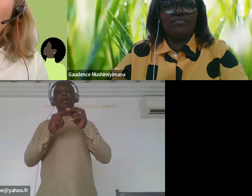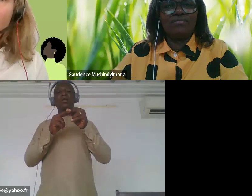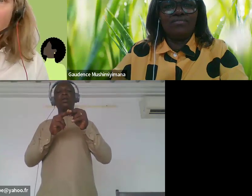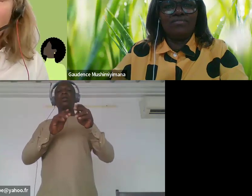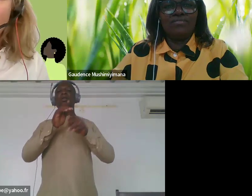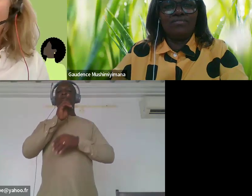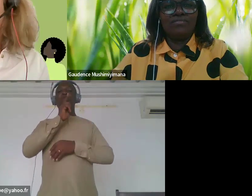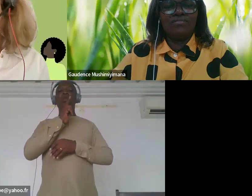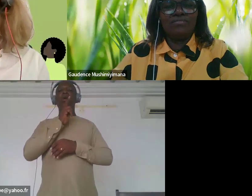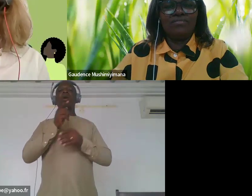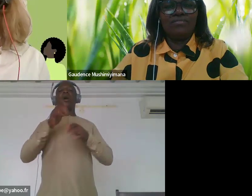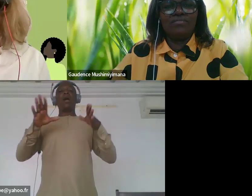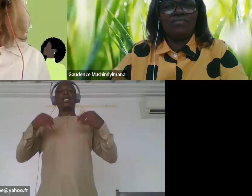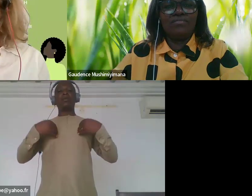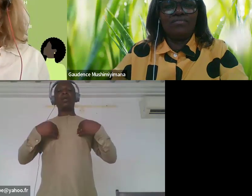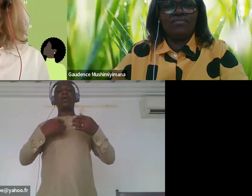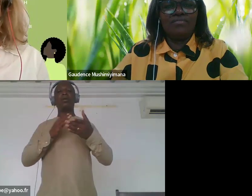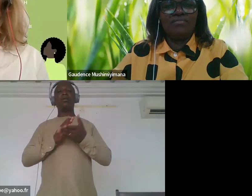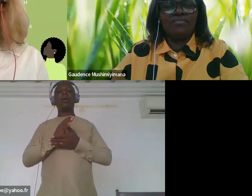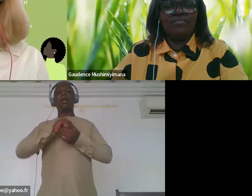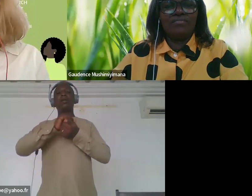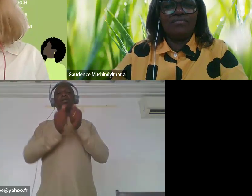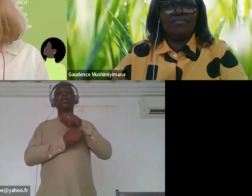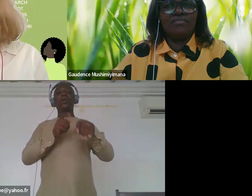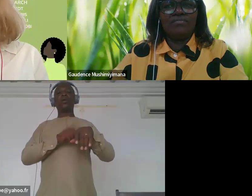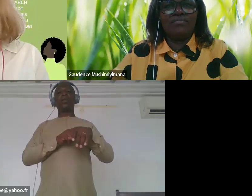affectées par les changements climatiques le changement climatique